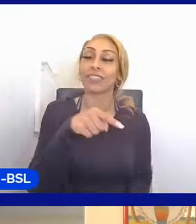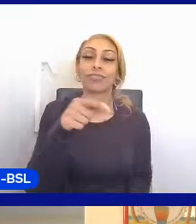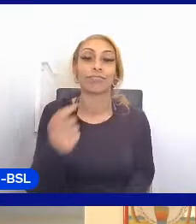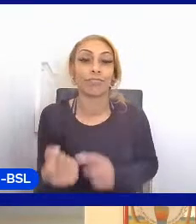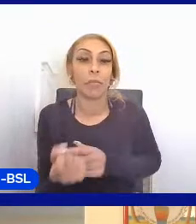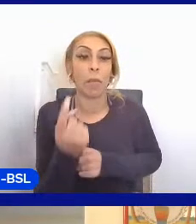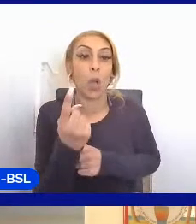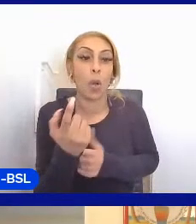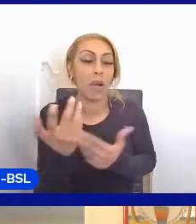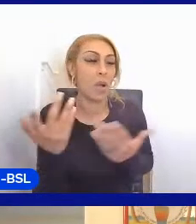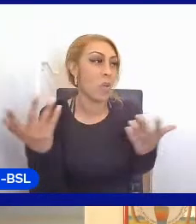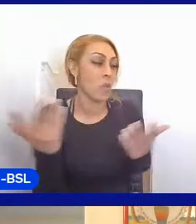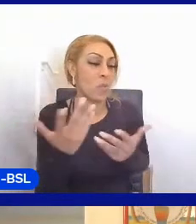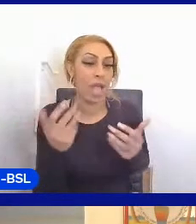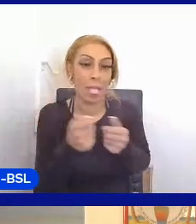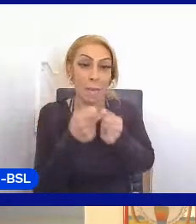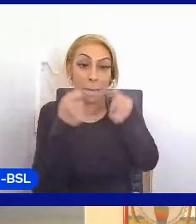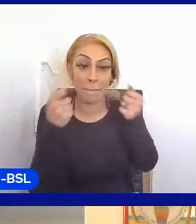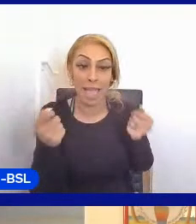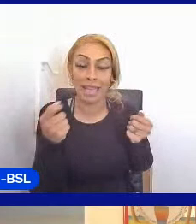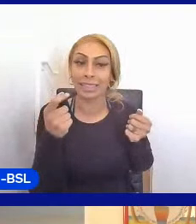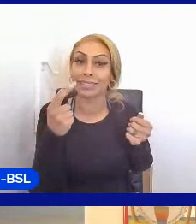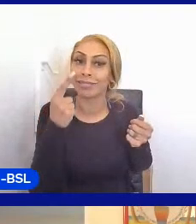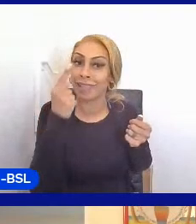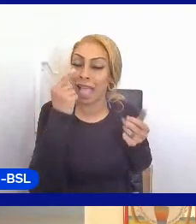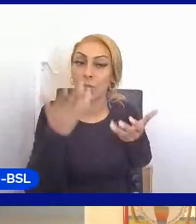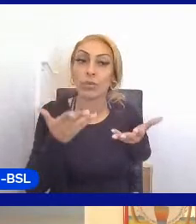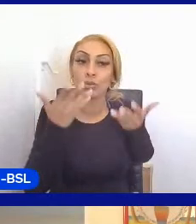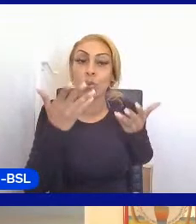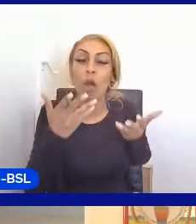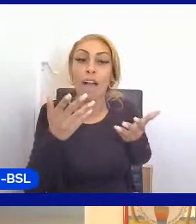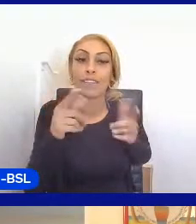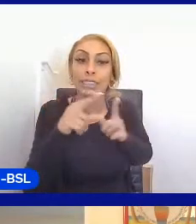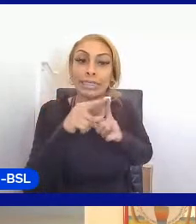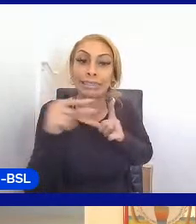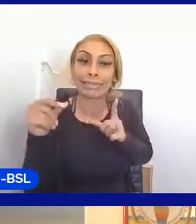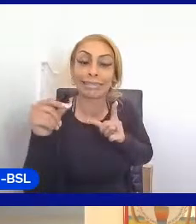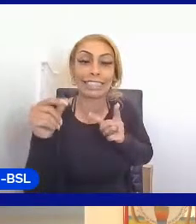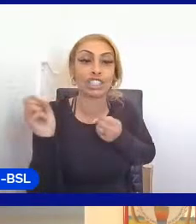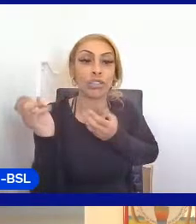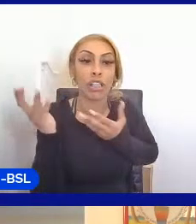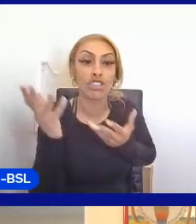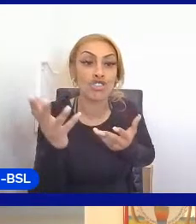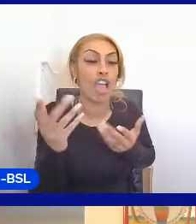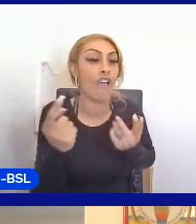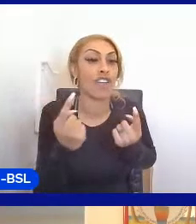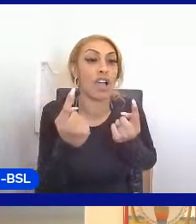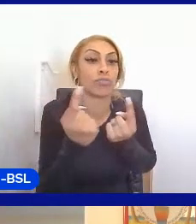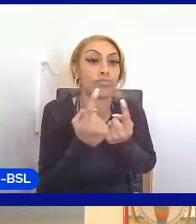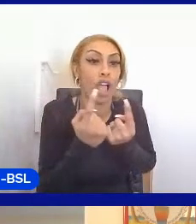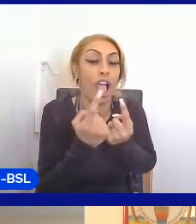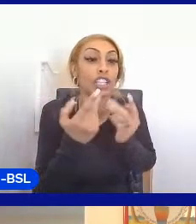Yes, I think that moment where the magazine was able to offer these digital services and products as an additional part of